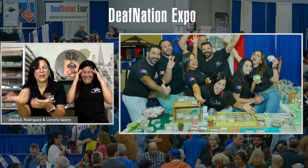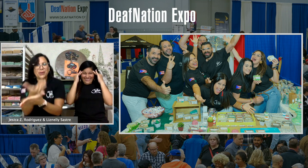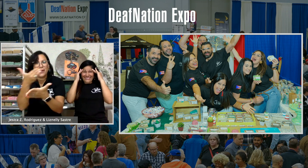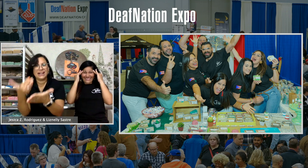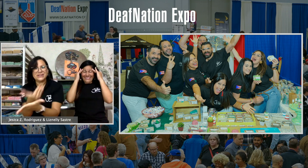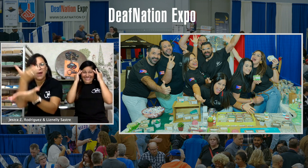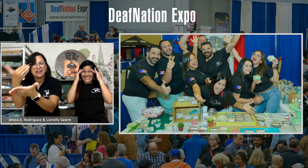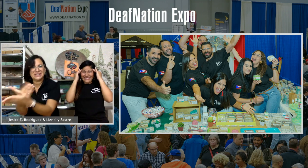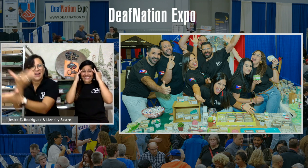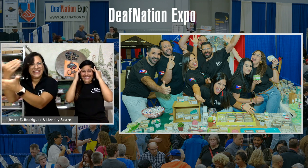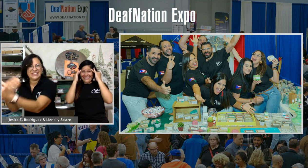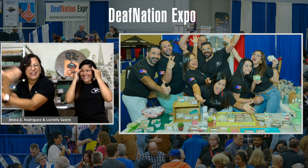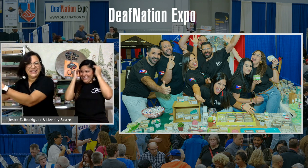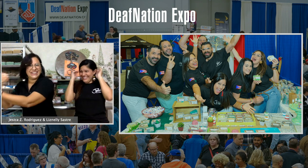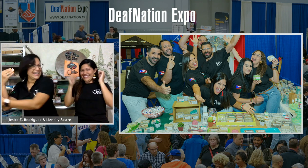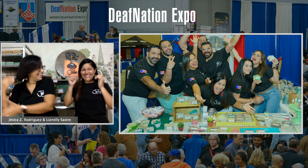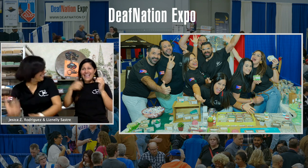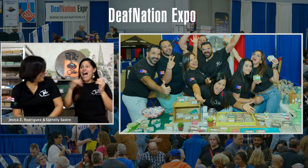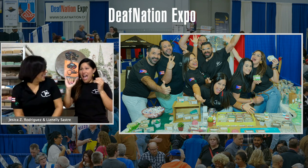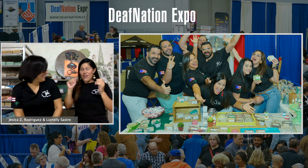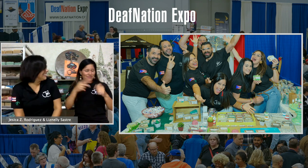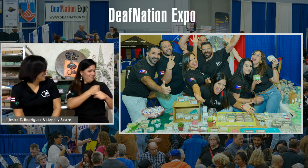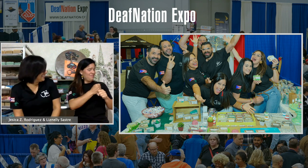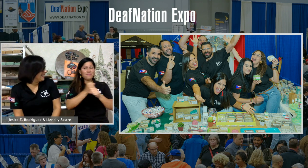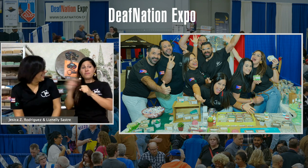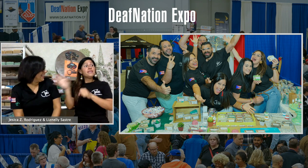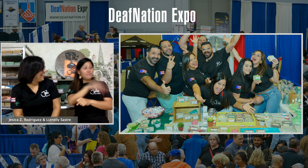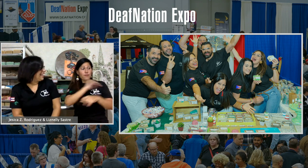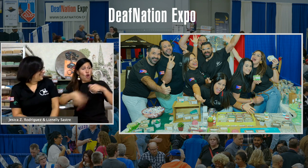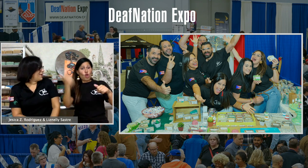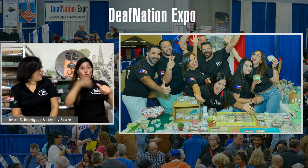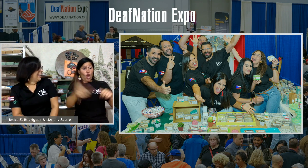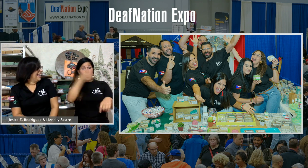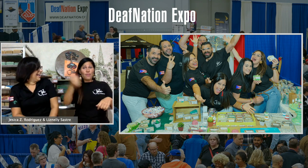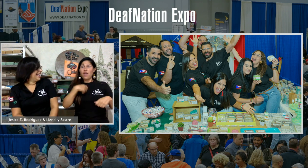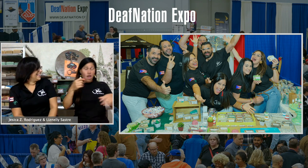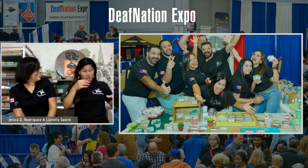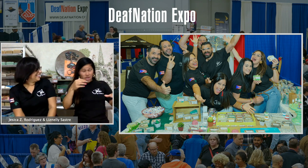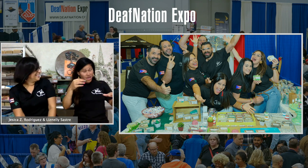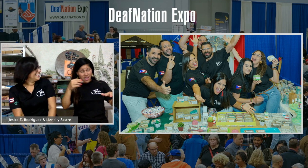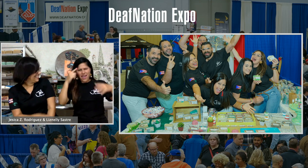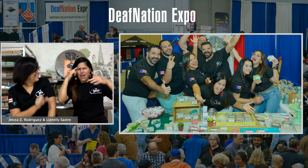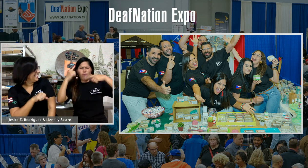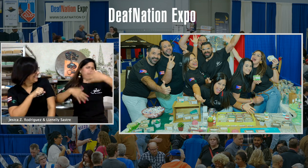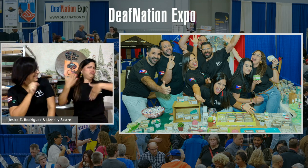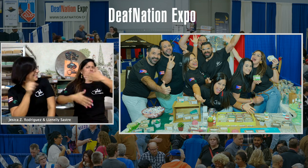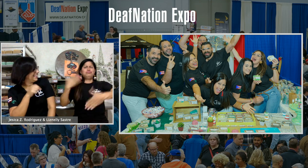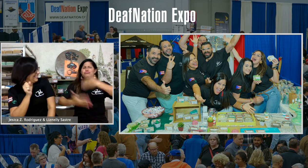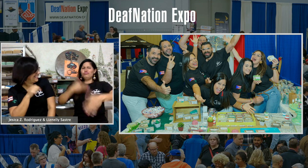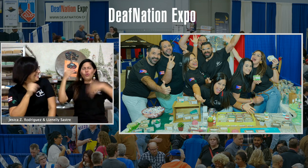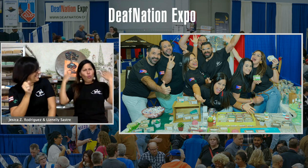I keep making new things! Yes! I make new soaps and she keeps making others!